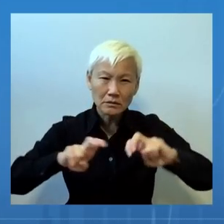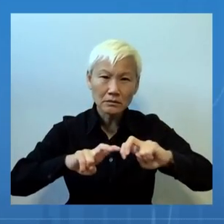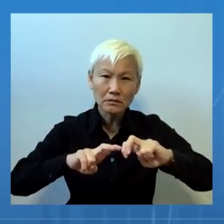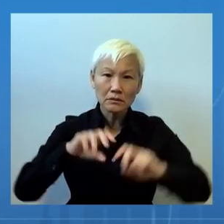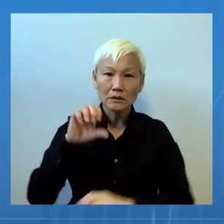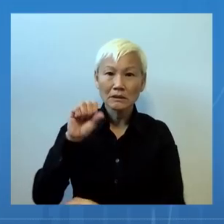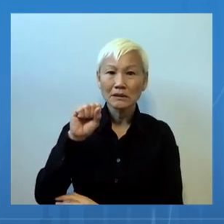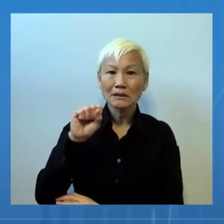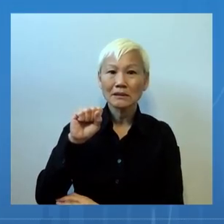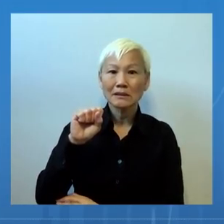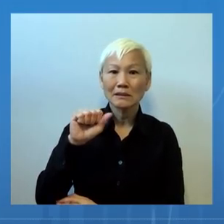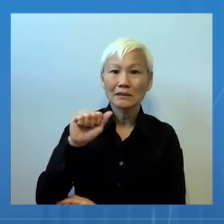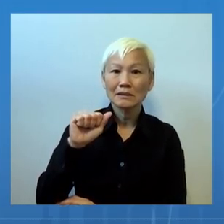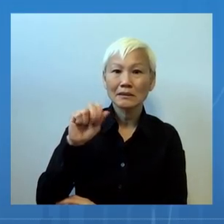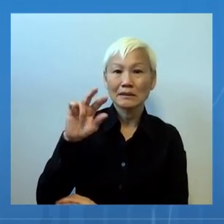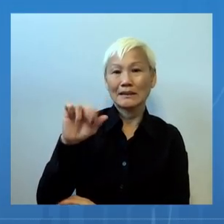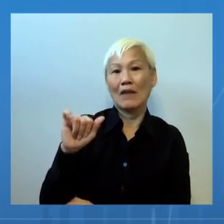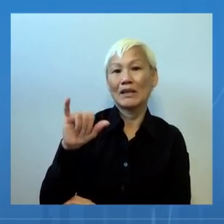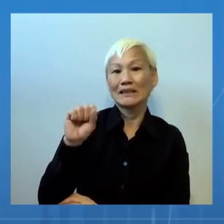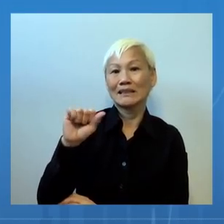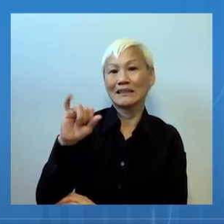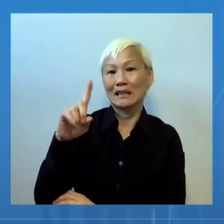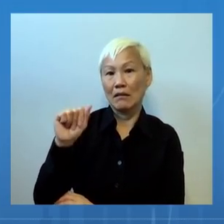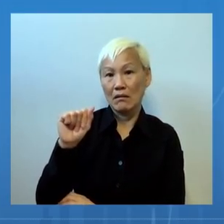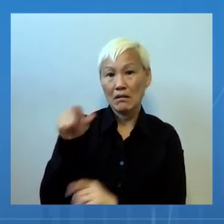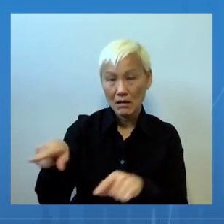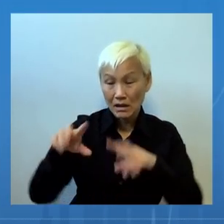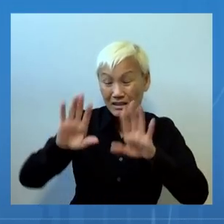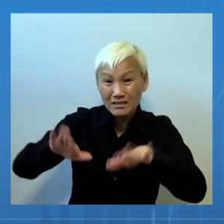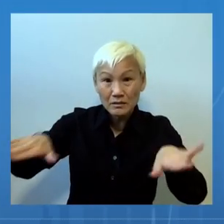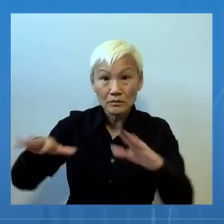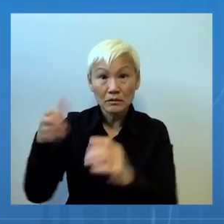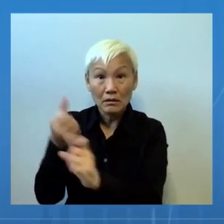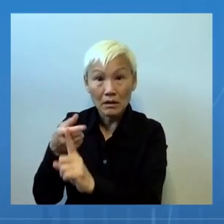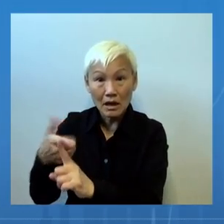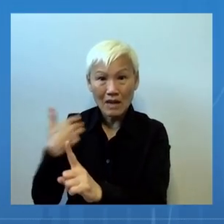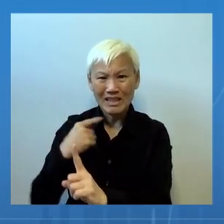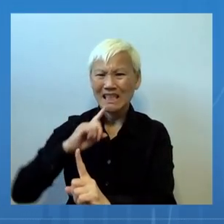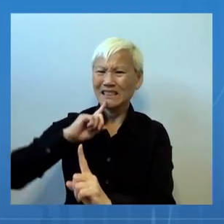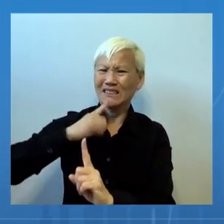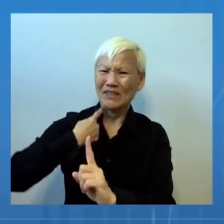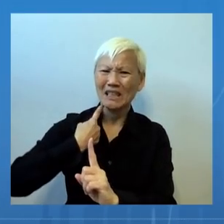and found no severe adverse events and reported post-vaccine symptoms,